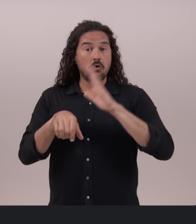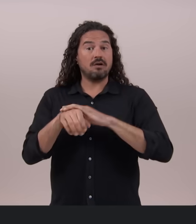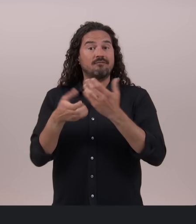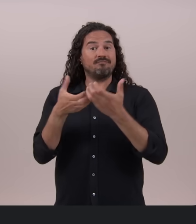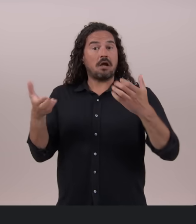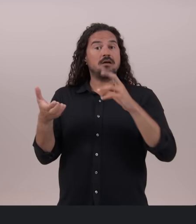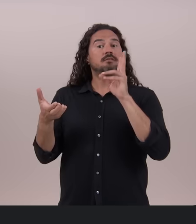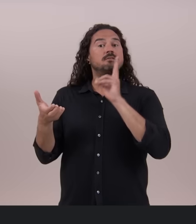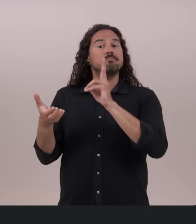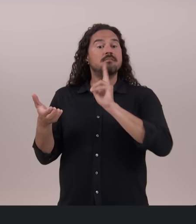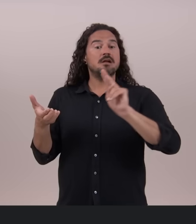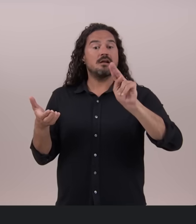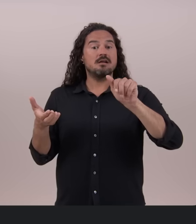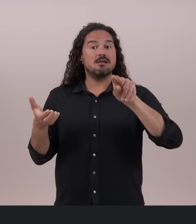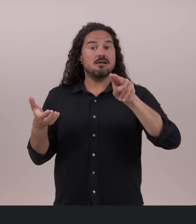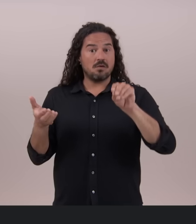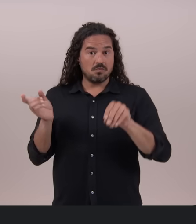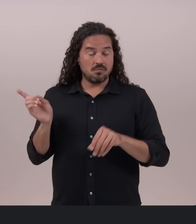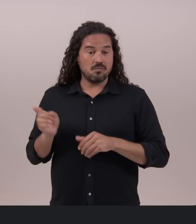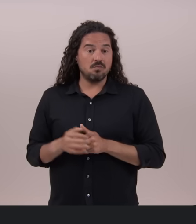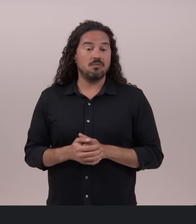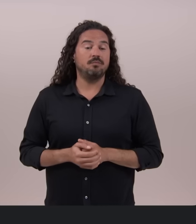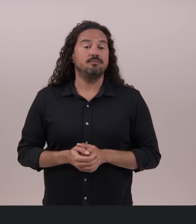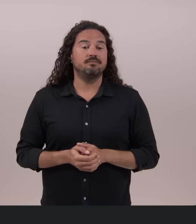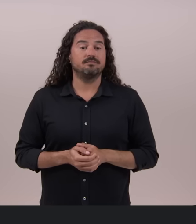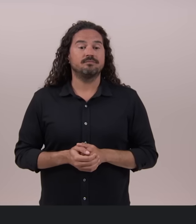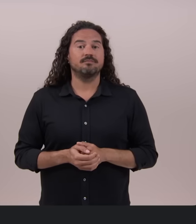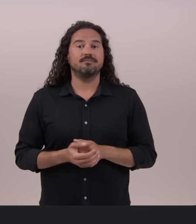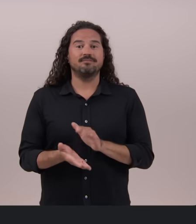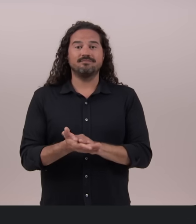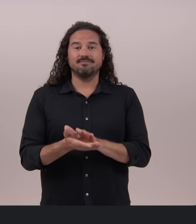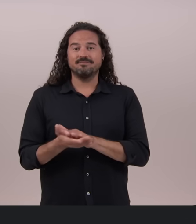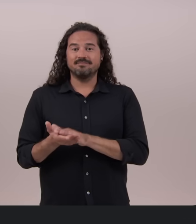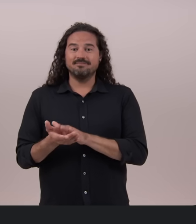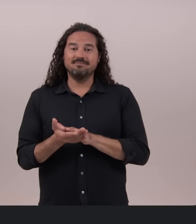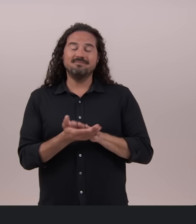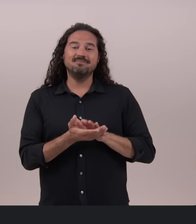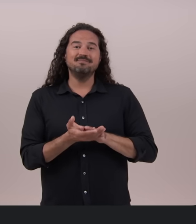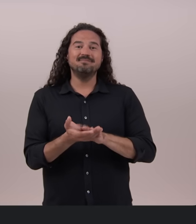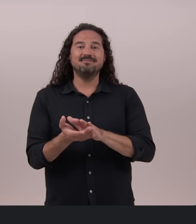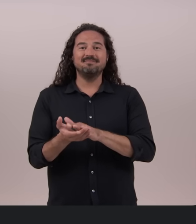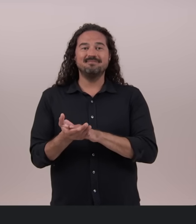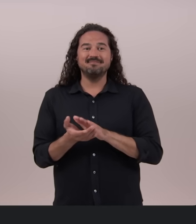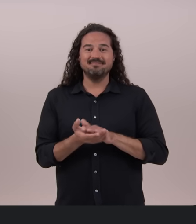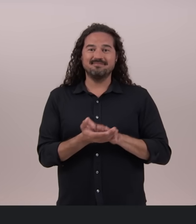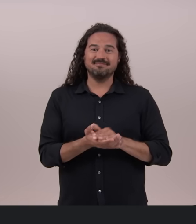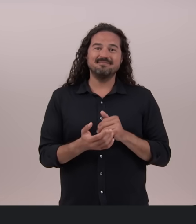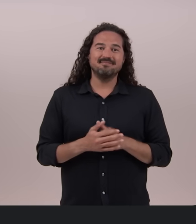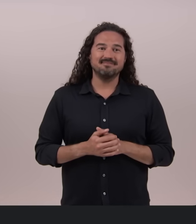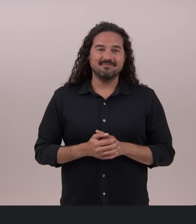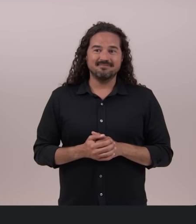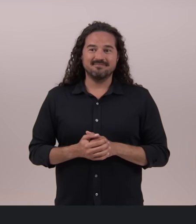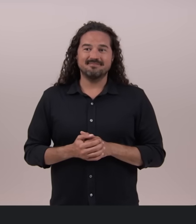All right.